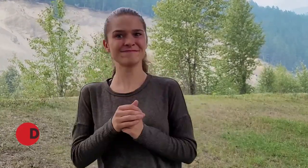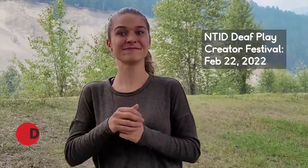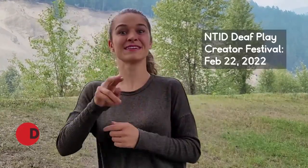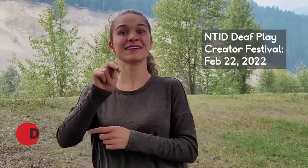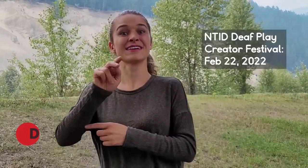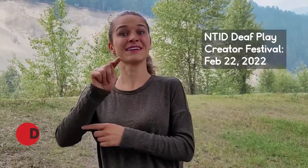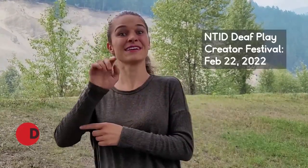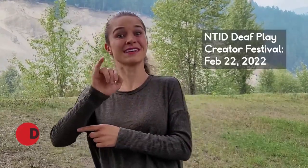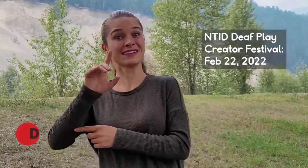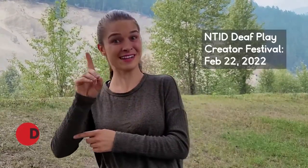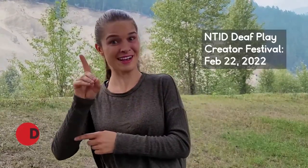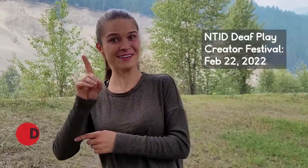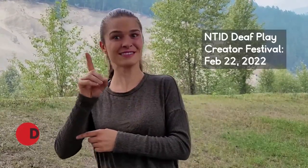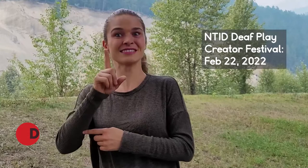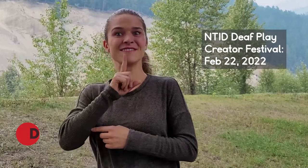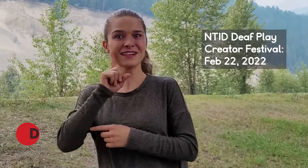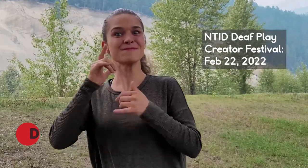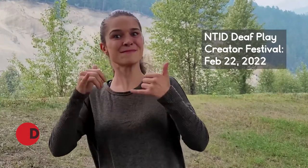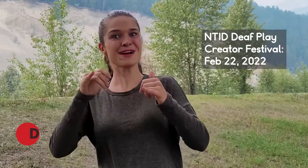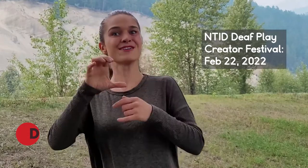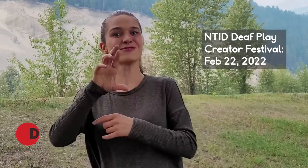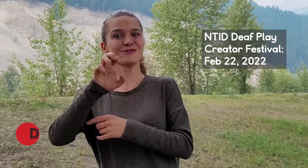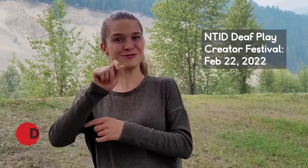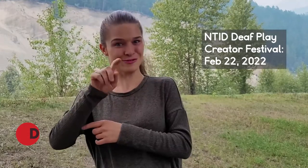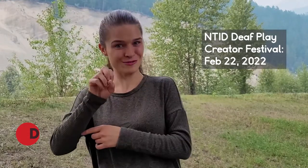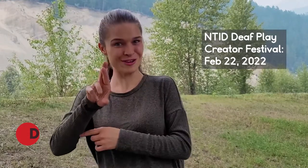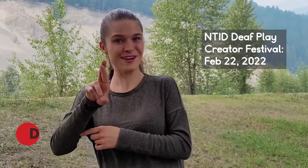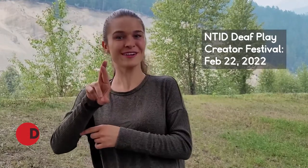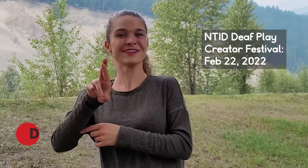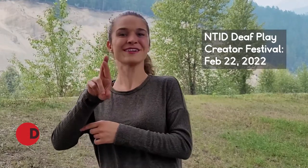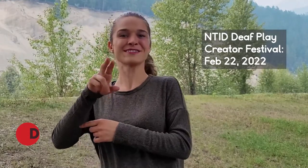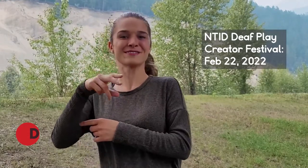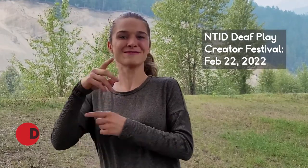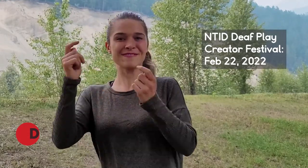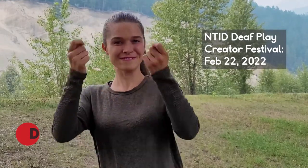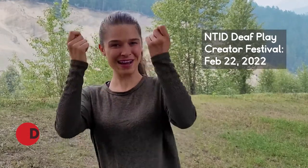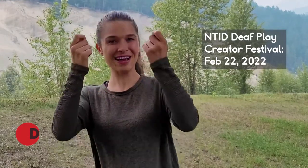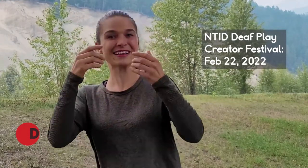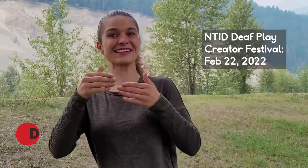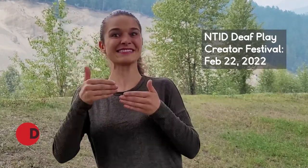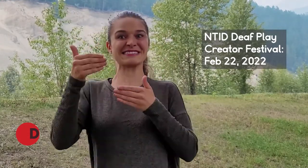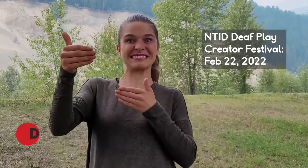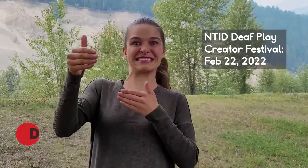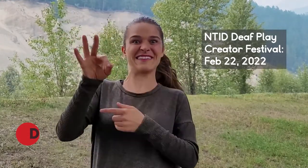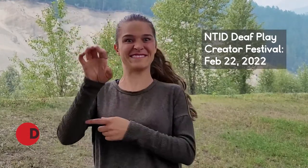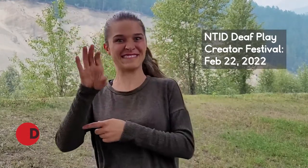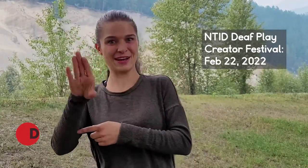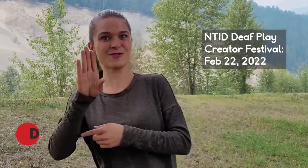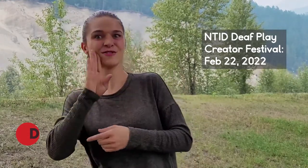The NTID Deaf Play Creator Festival next February will be a